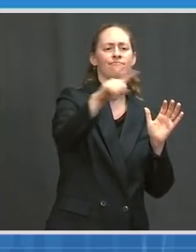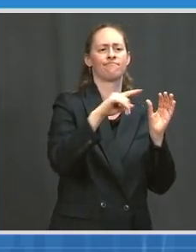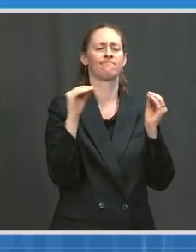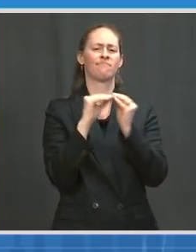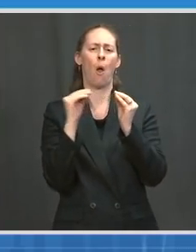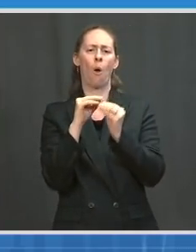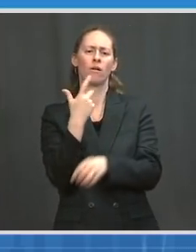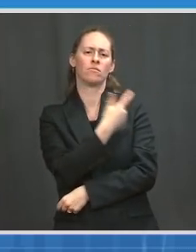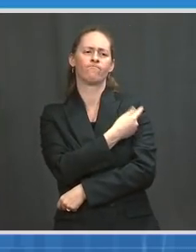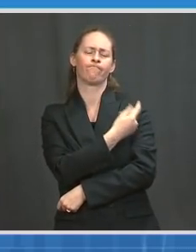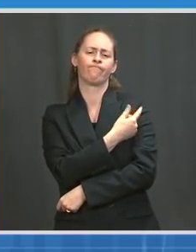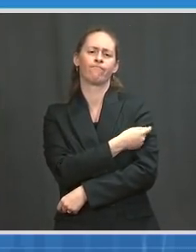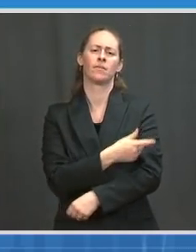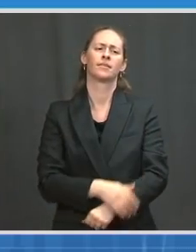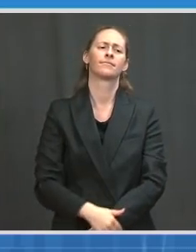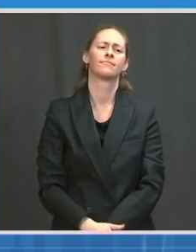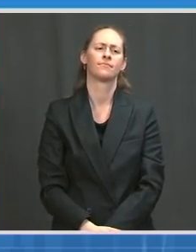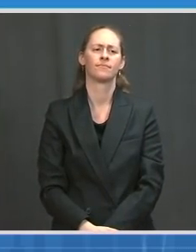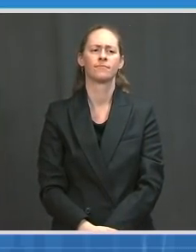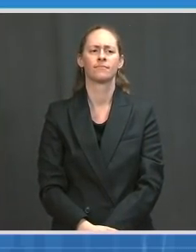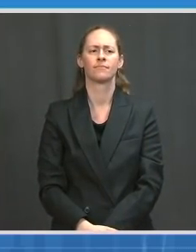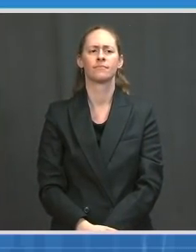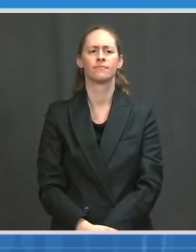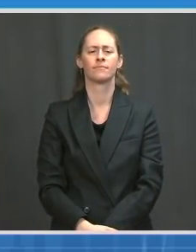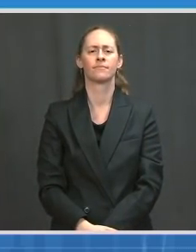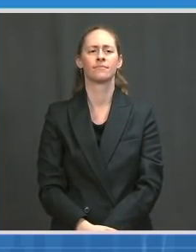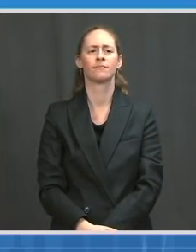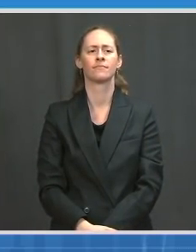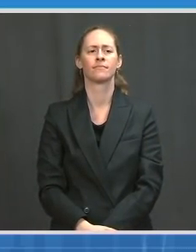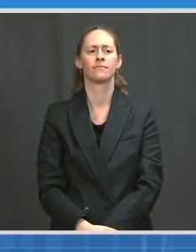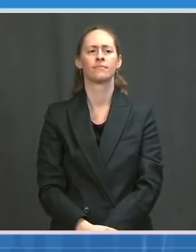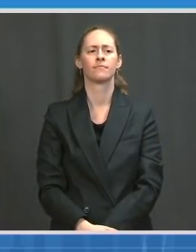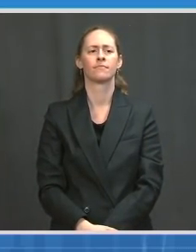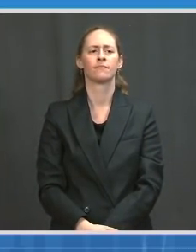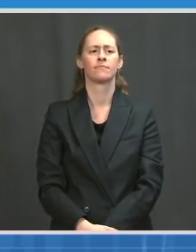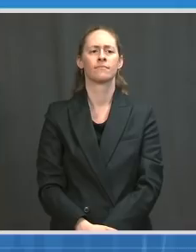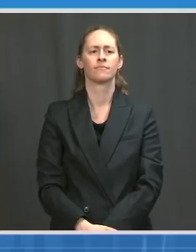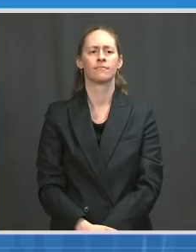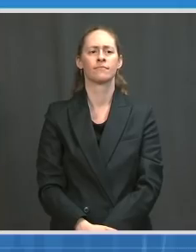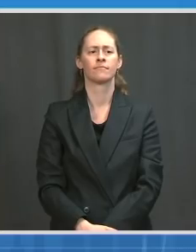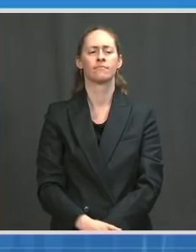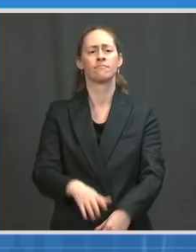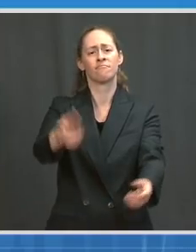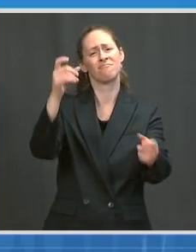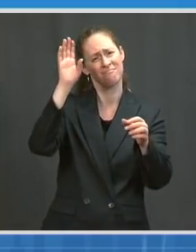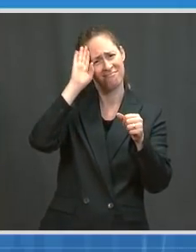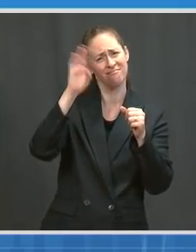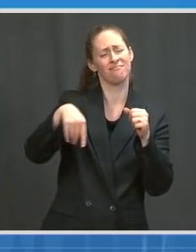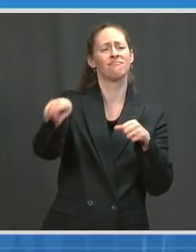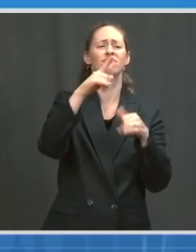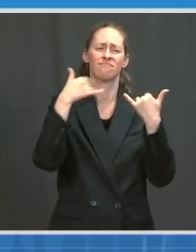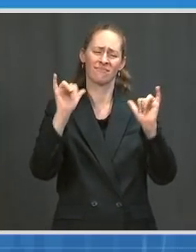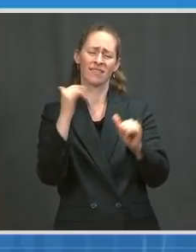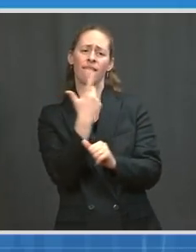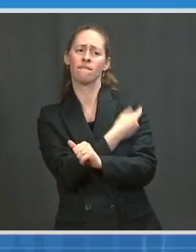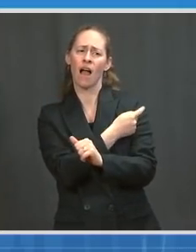but we all need to keep practicing certain prevention interventions to help us get to the predicted good outcomes.